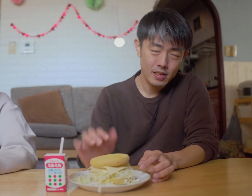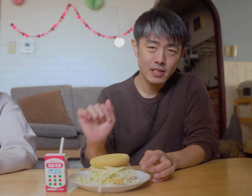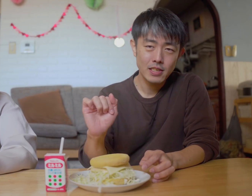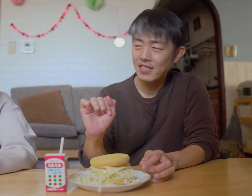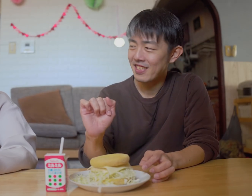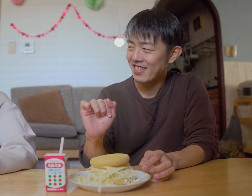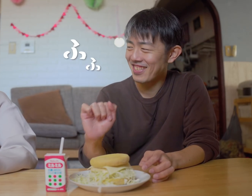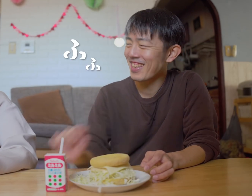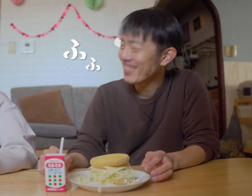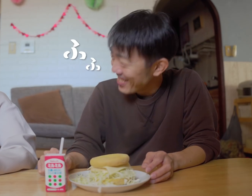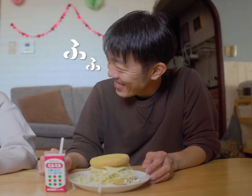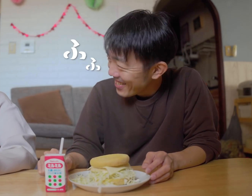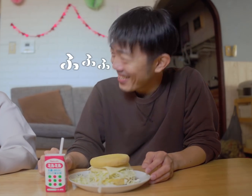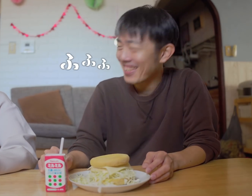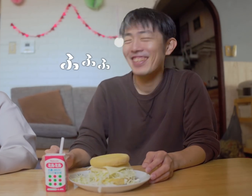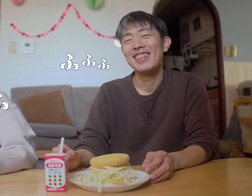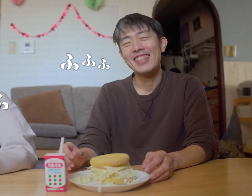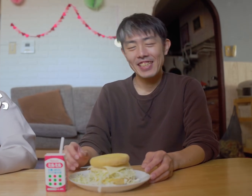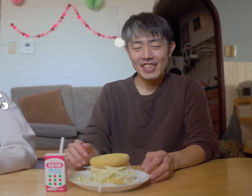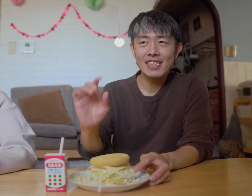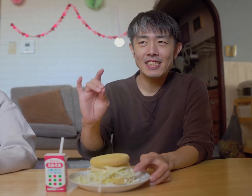Hehehehe